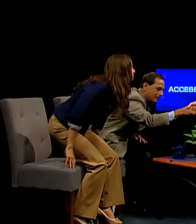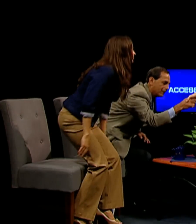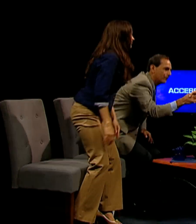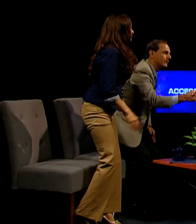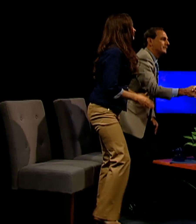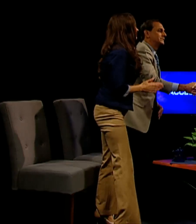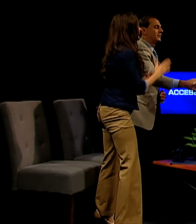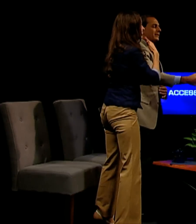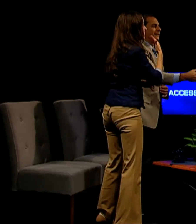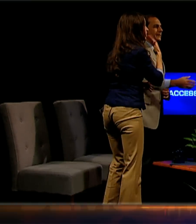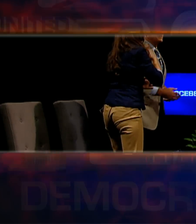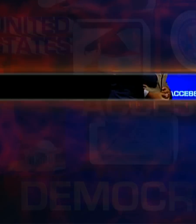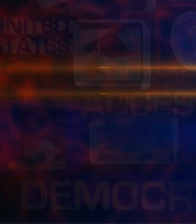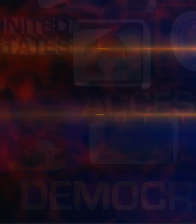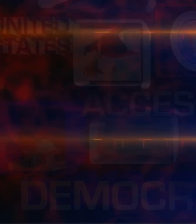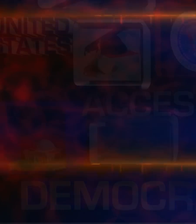Thank you! Enjoyed it.